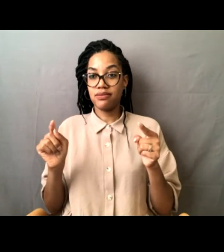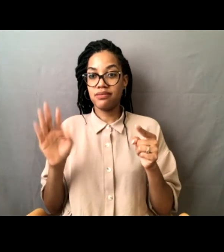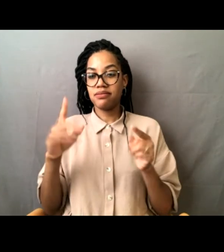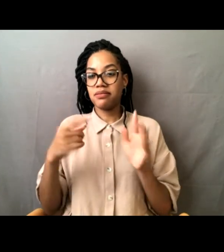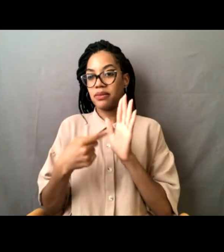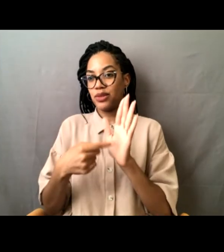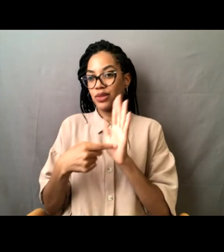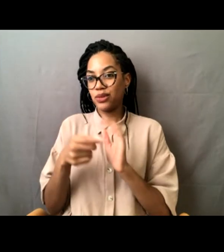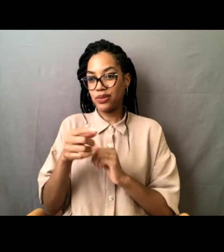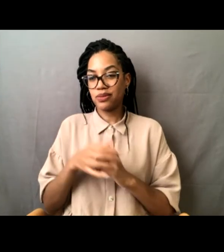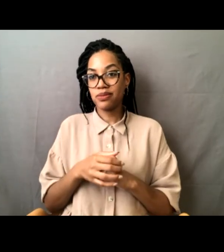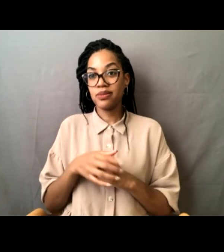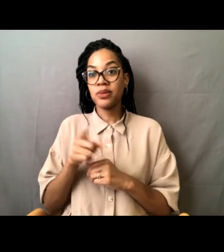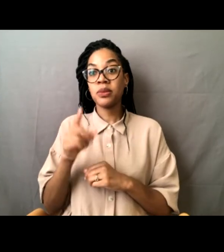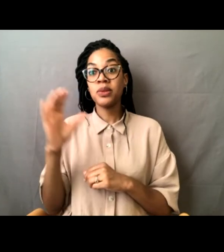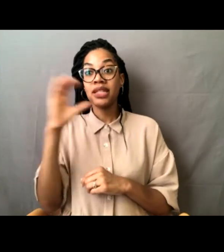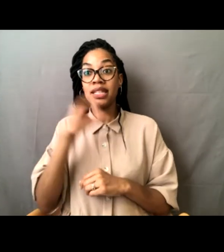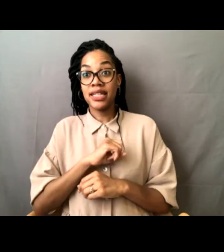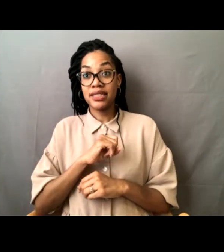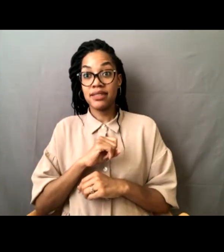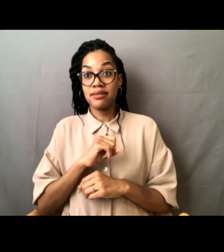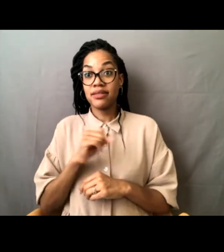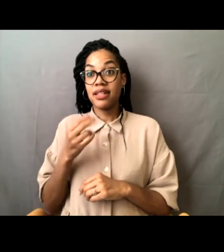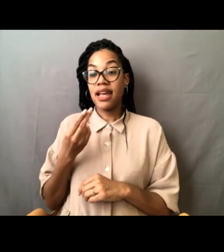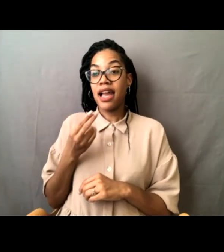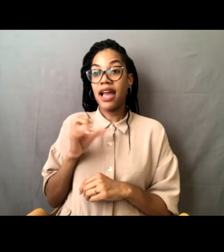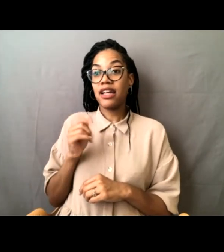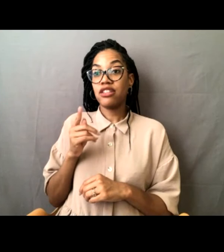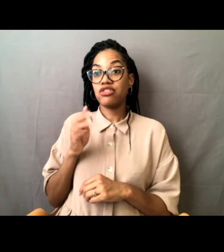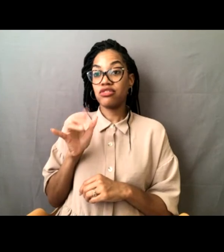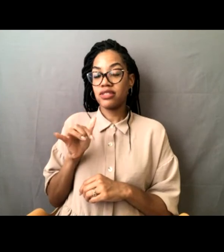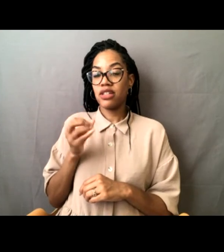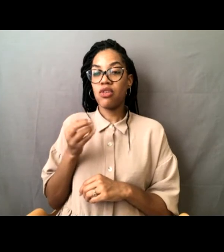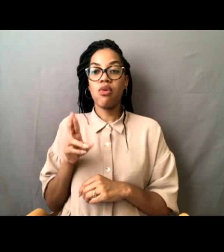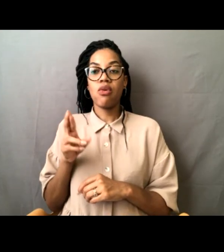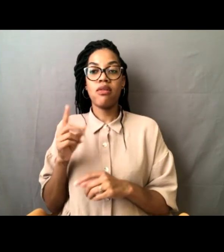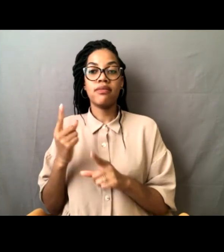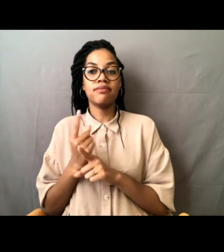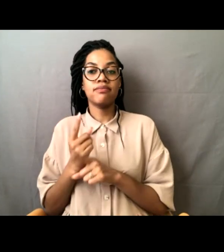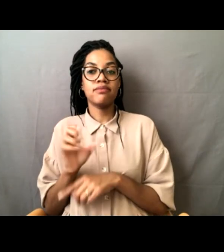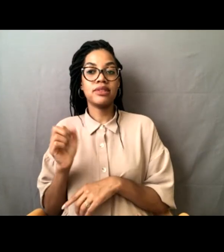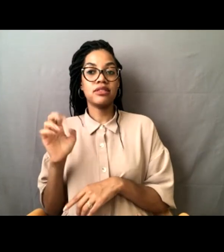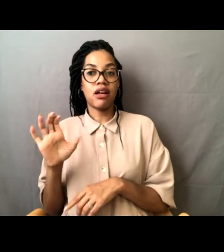and I want you to guess if it's a hatchery fish or if it's a wild fish.